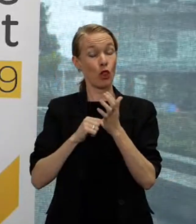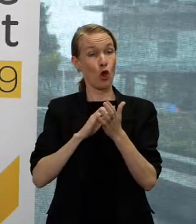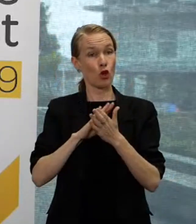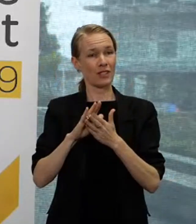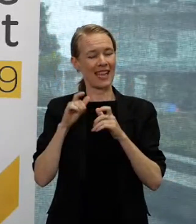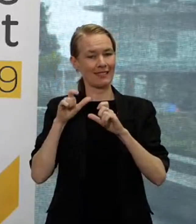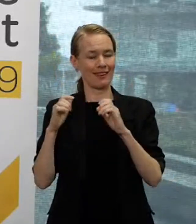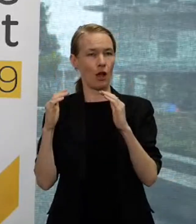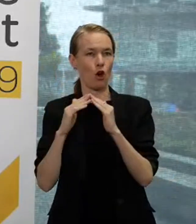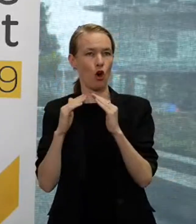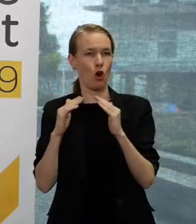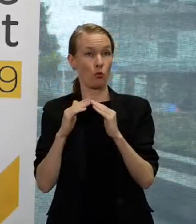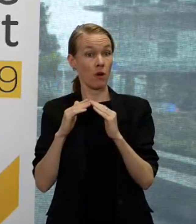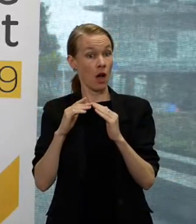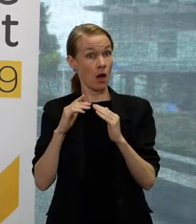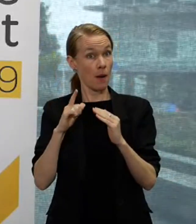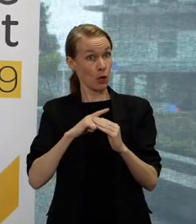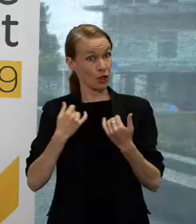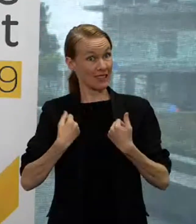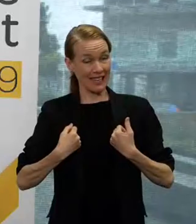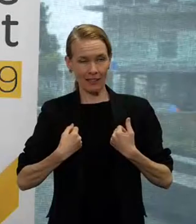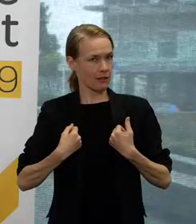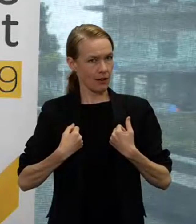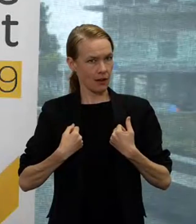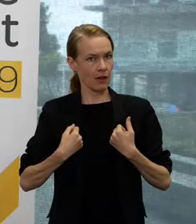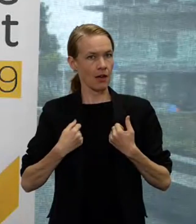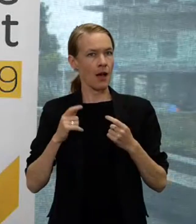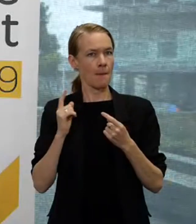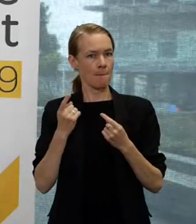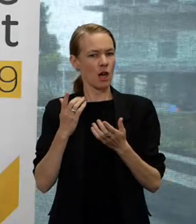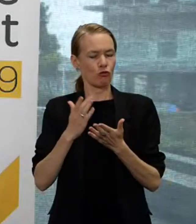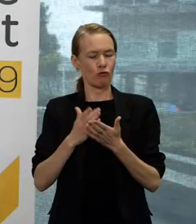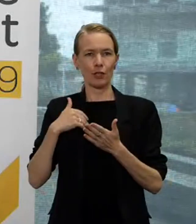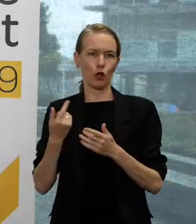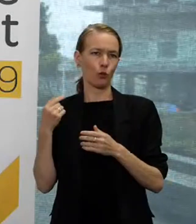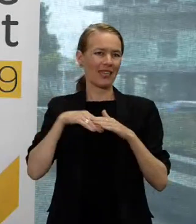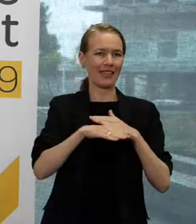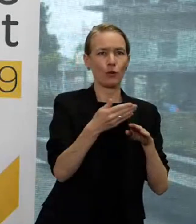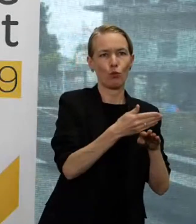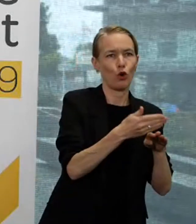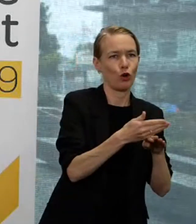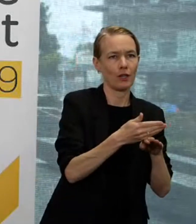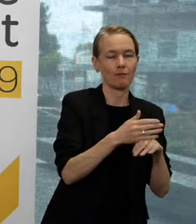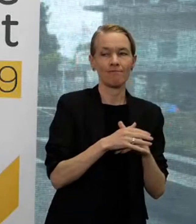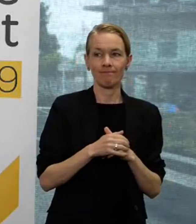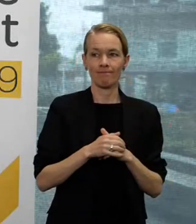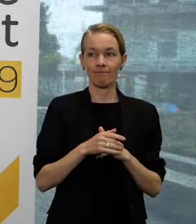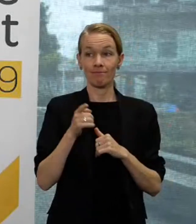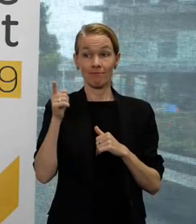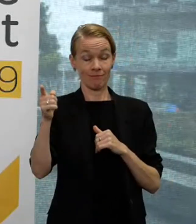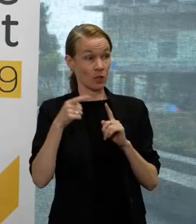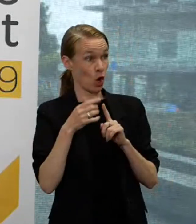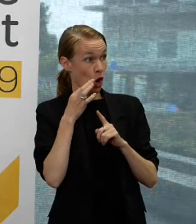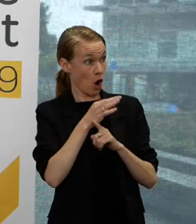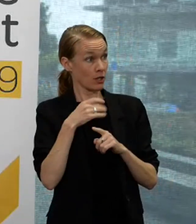that would have been his travel day. Did he make any stops? That is of course all being looked into. Dr. Bloomfield, that must still seem concerning though,